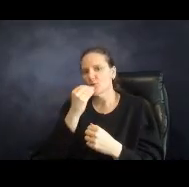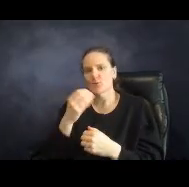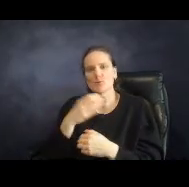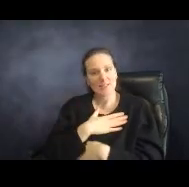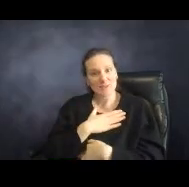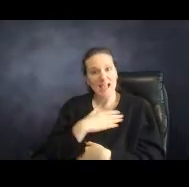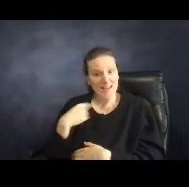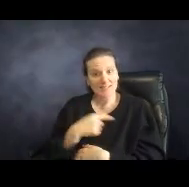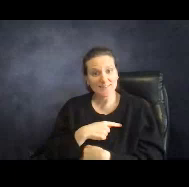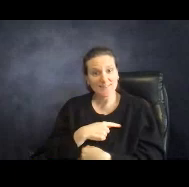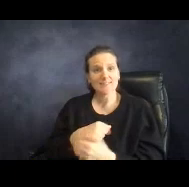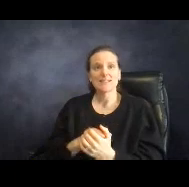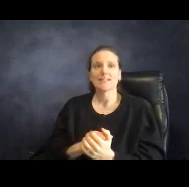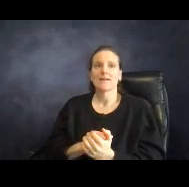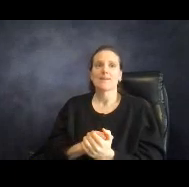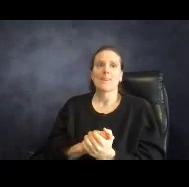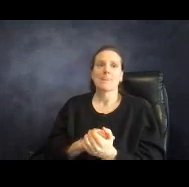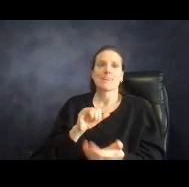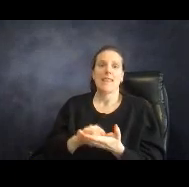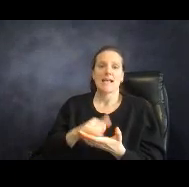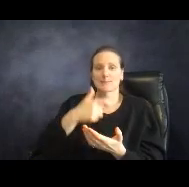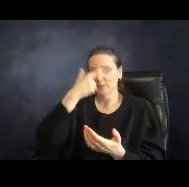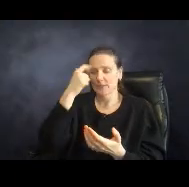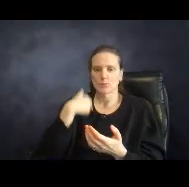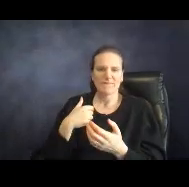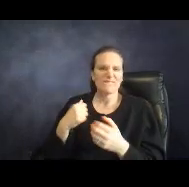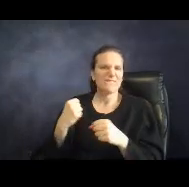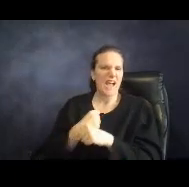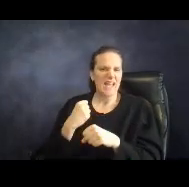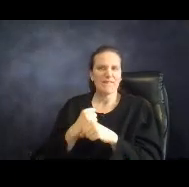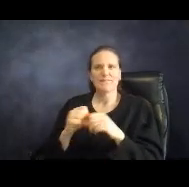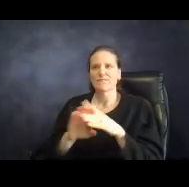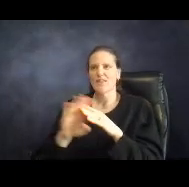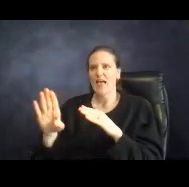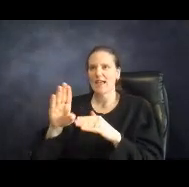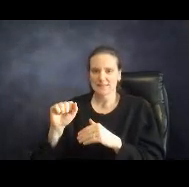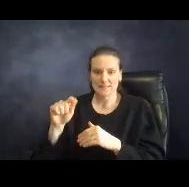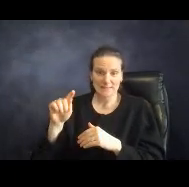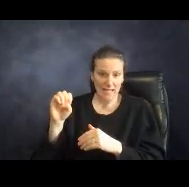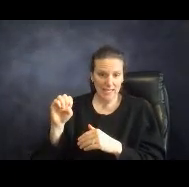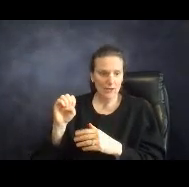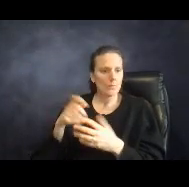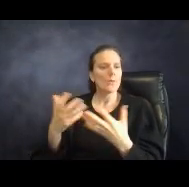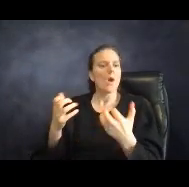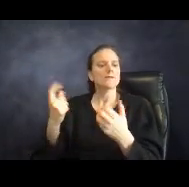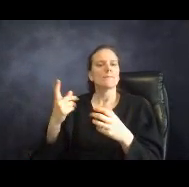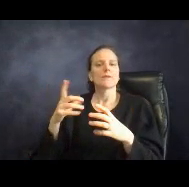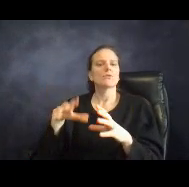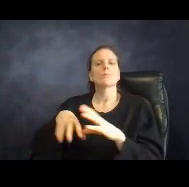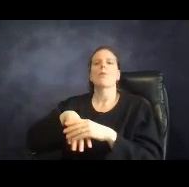And it's because we are in this fight flight state and we are seeking something to pull us out of our discomfort.